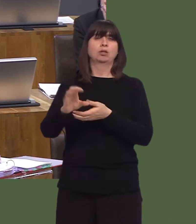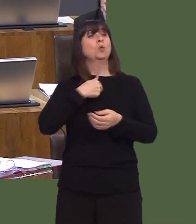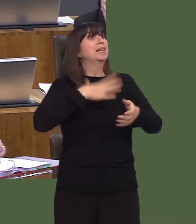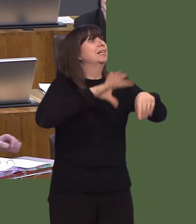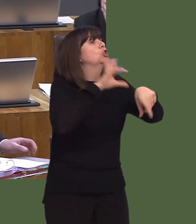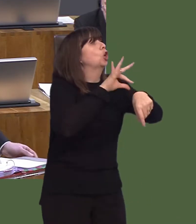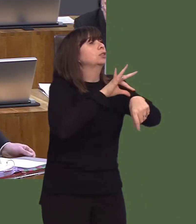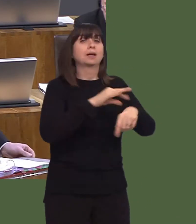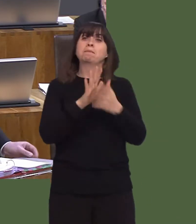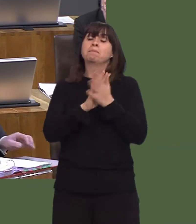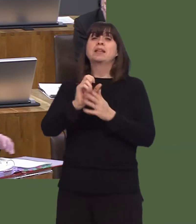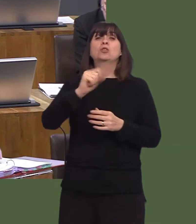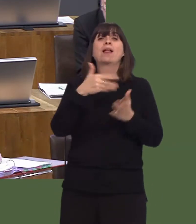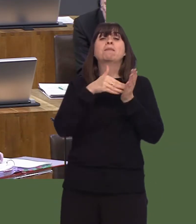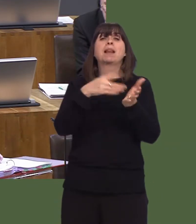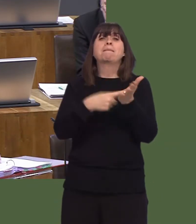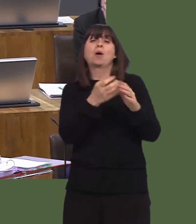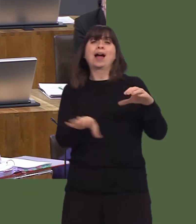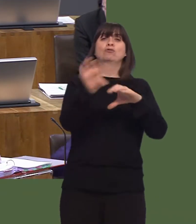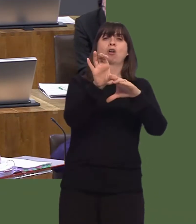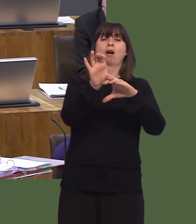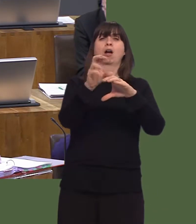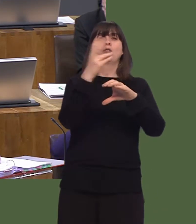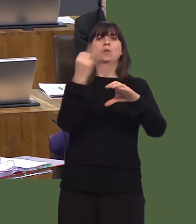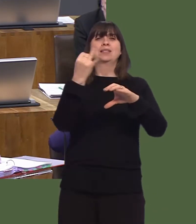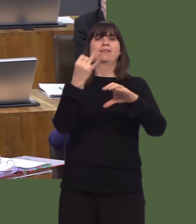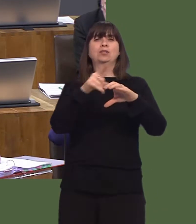That represents an increase of £12 million compared with 2017-18.